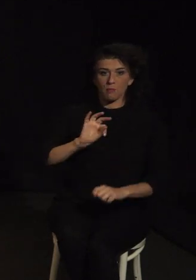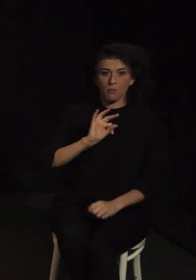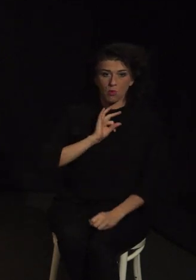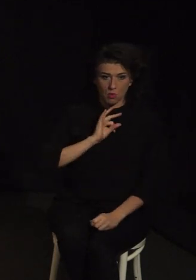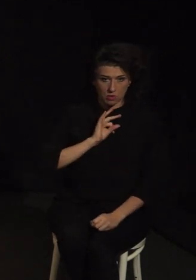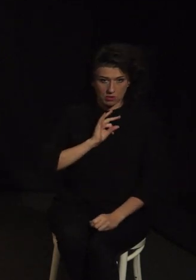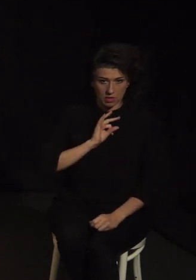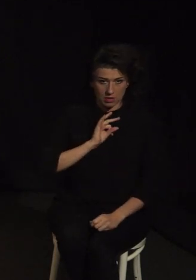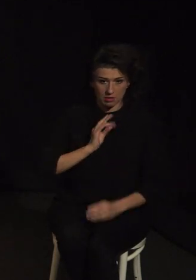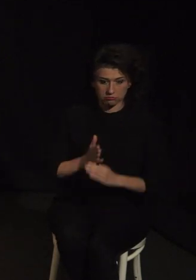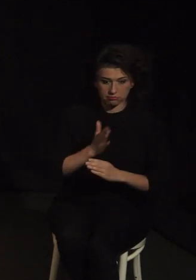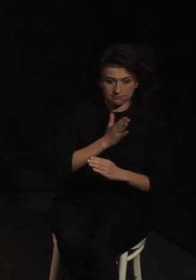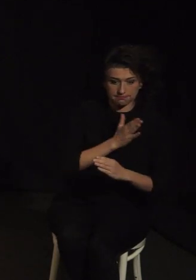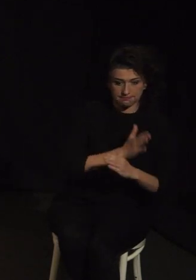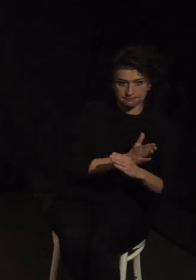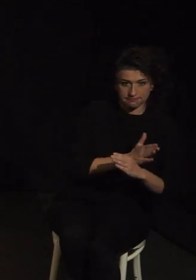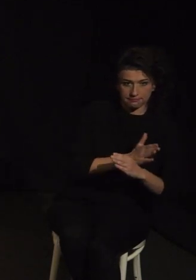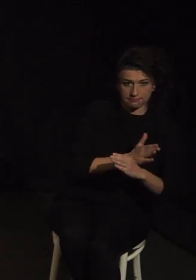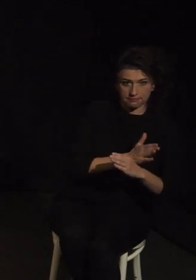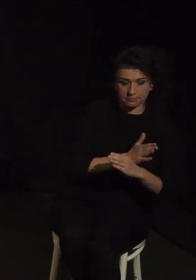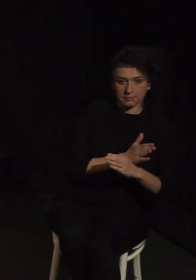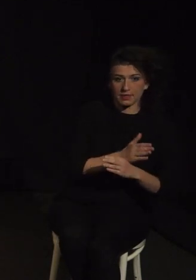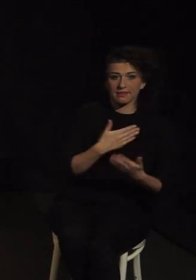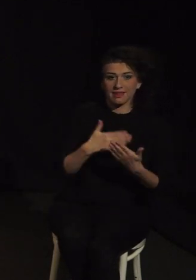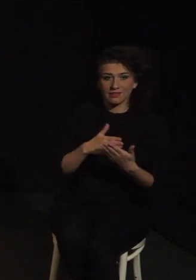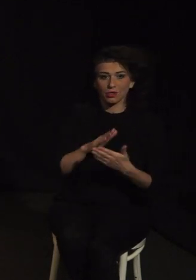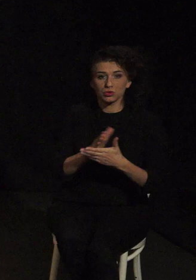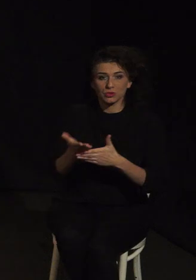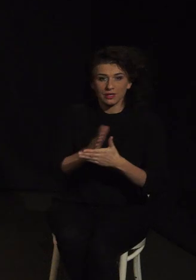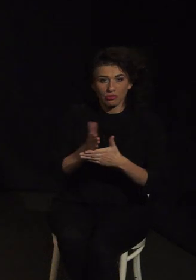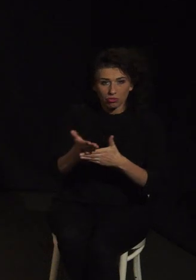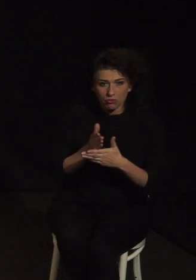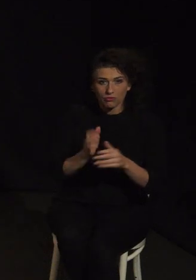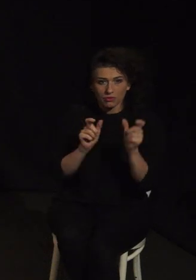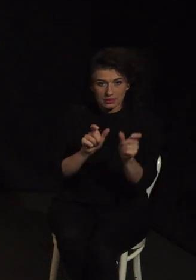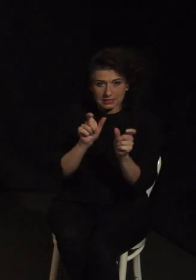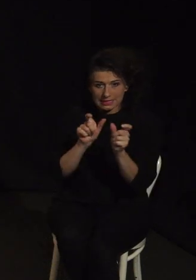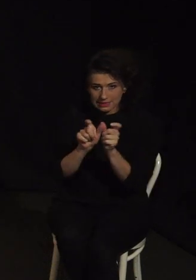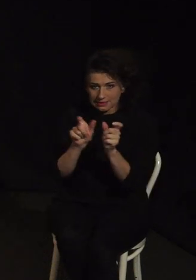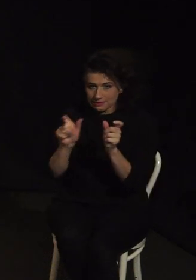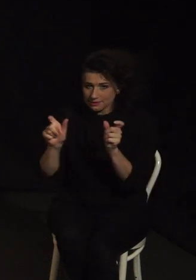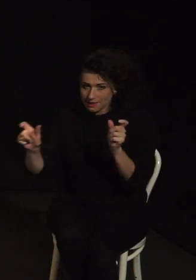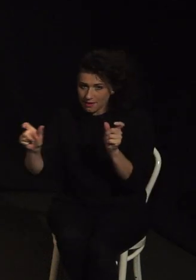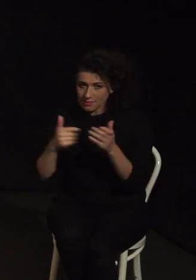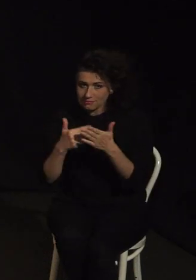There is a certain strength in rhythm before the seventh syllable.